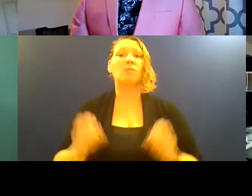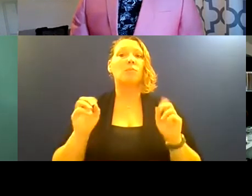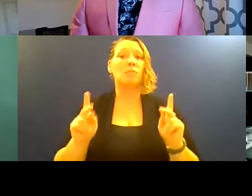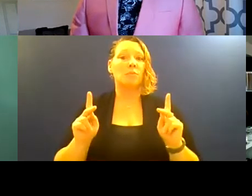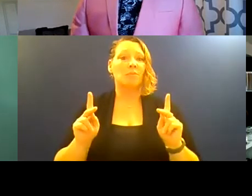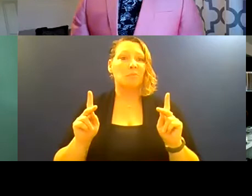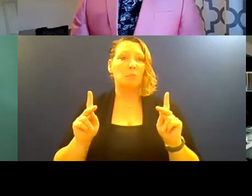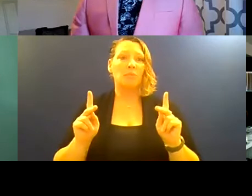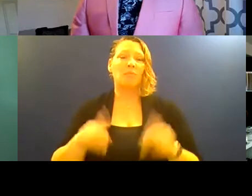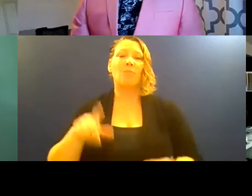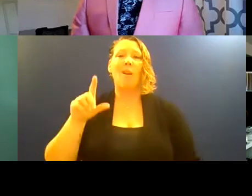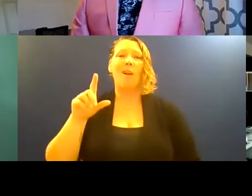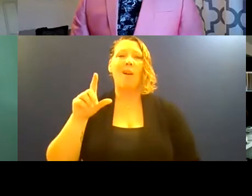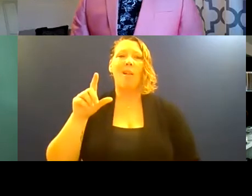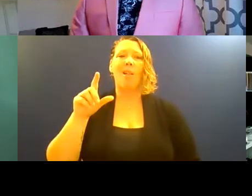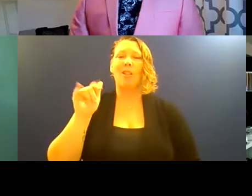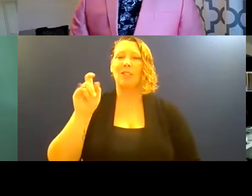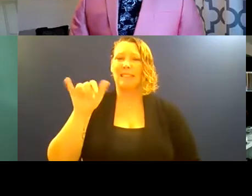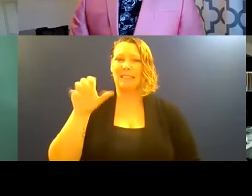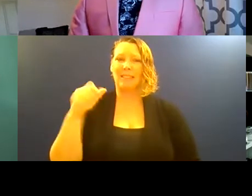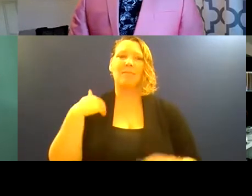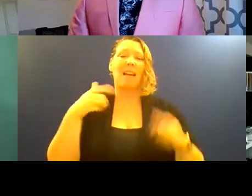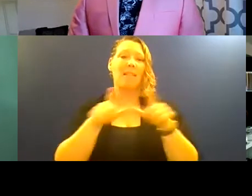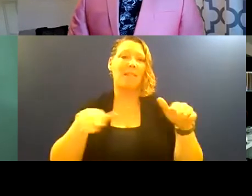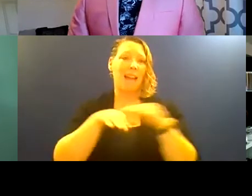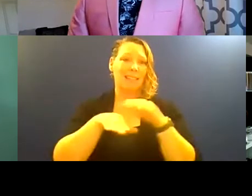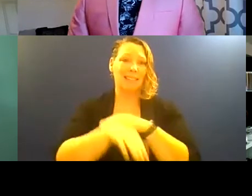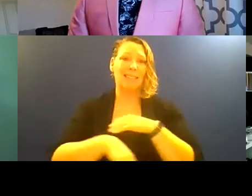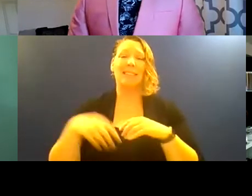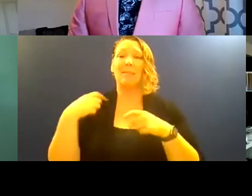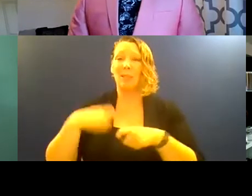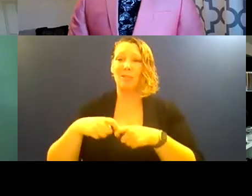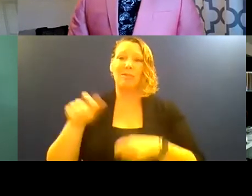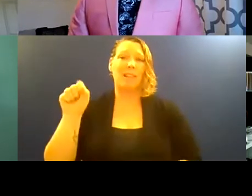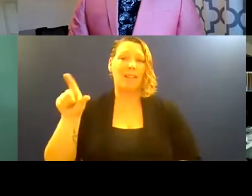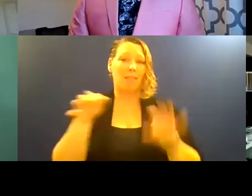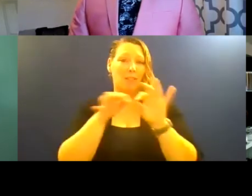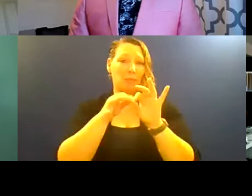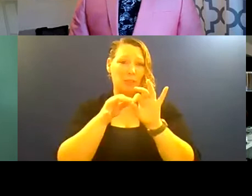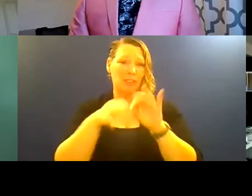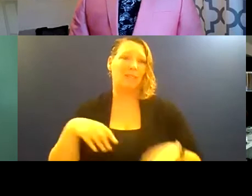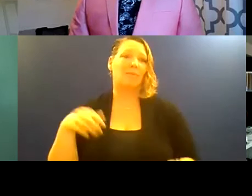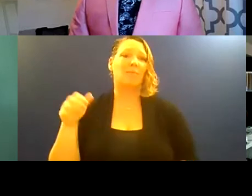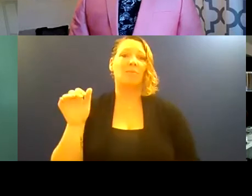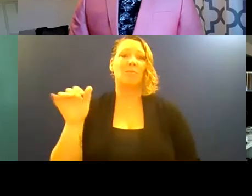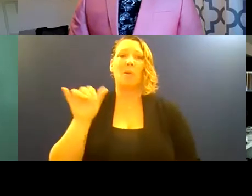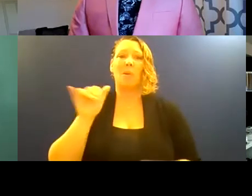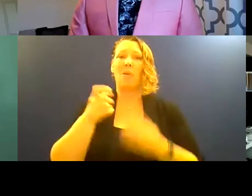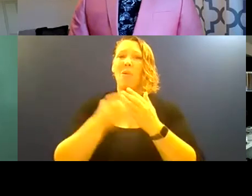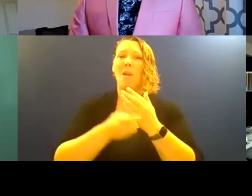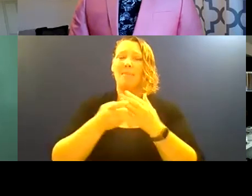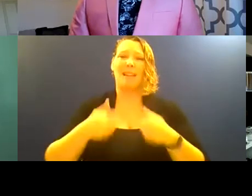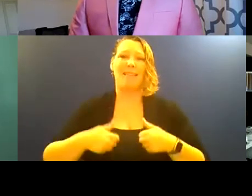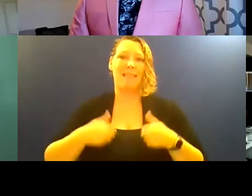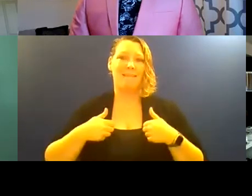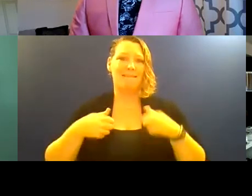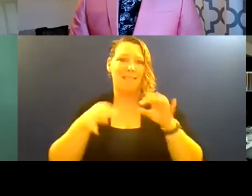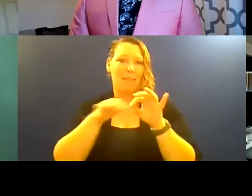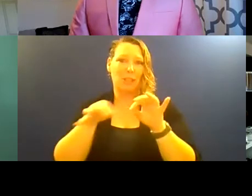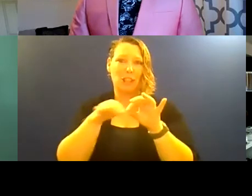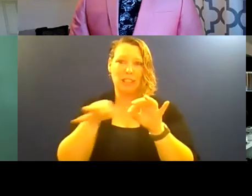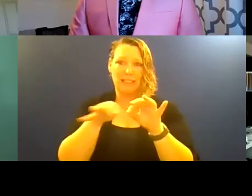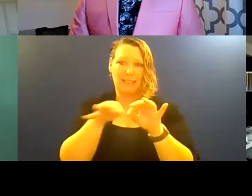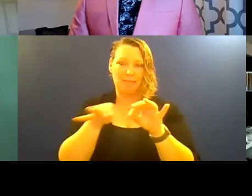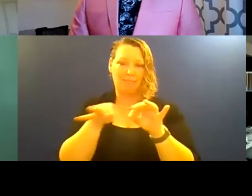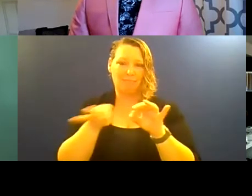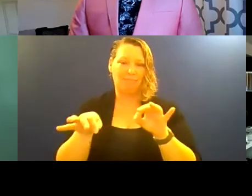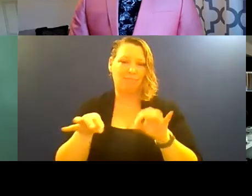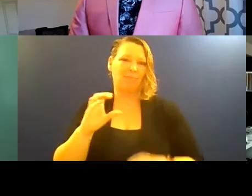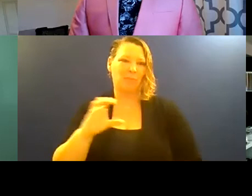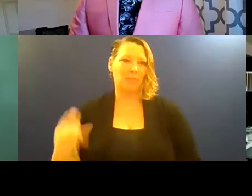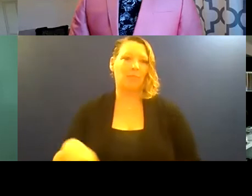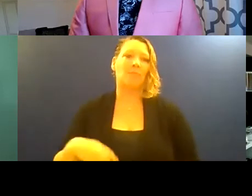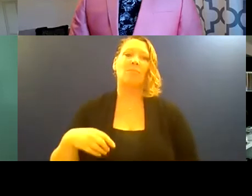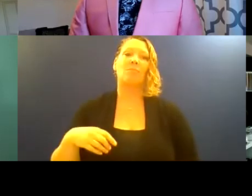All right, so some logistics, so we have language access, Spanish and ASL interpretation, as well as the automatic English live caption.